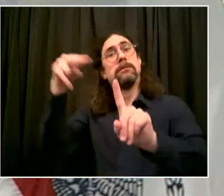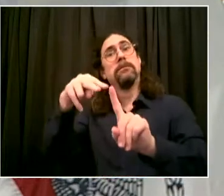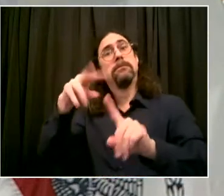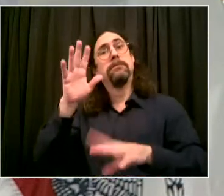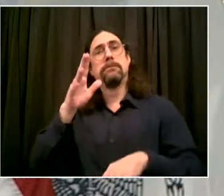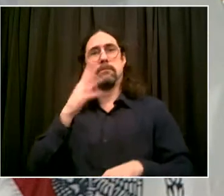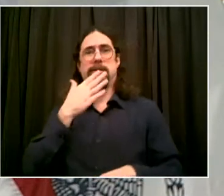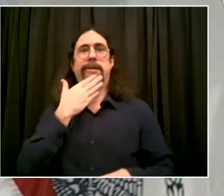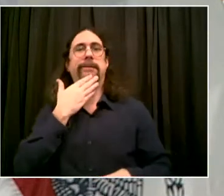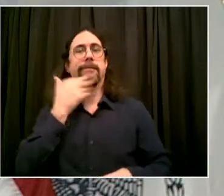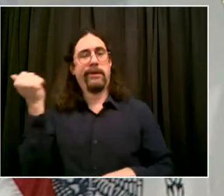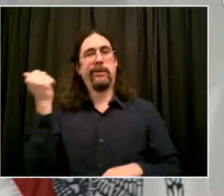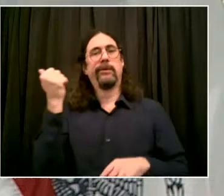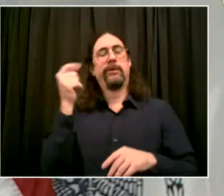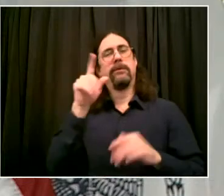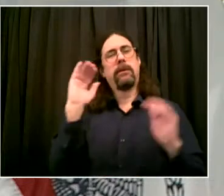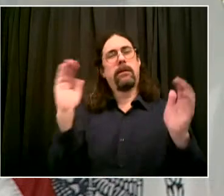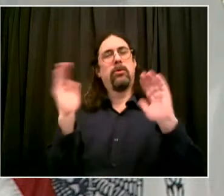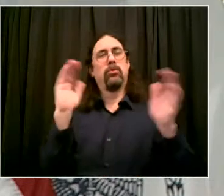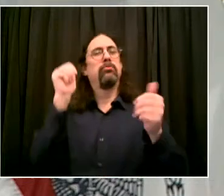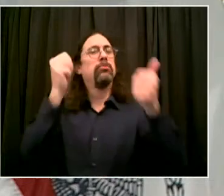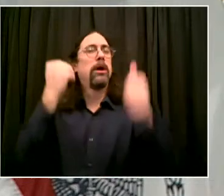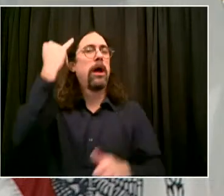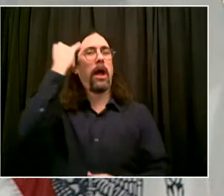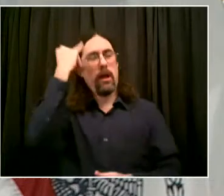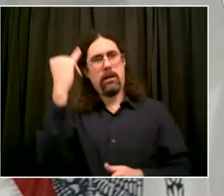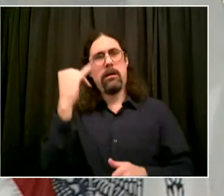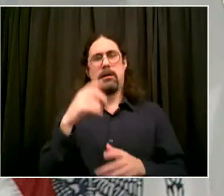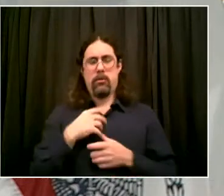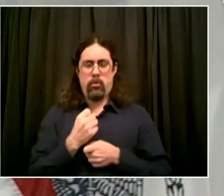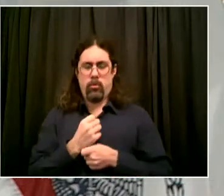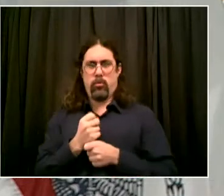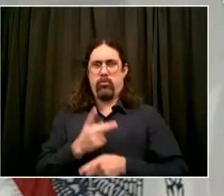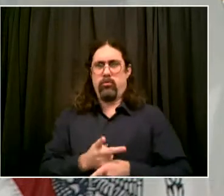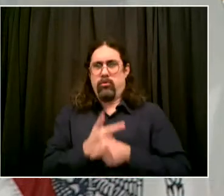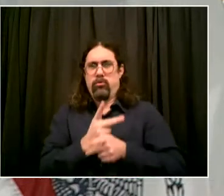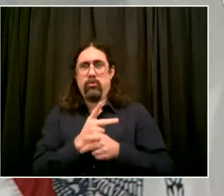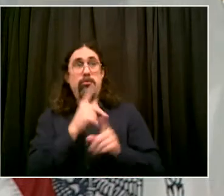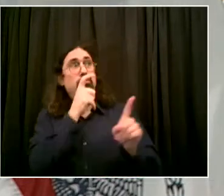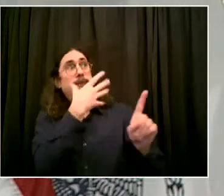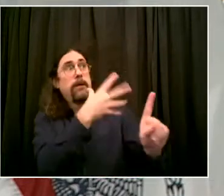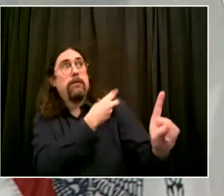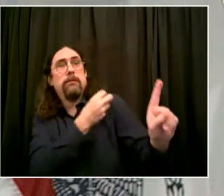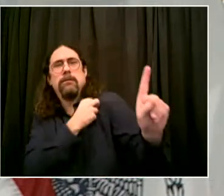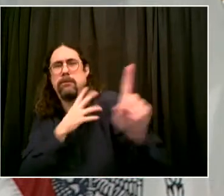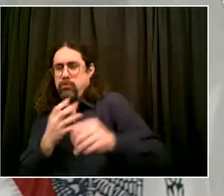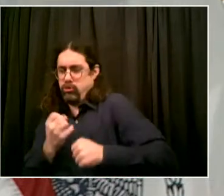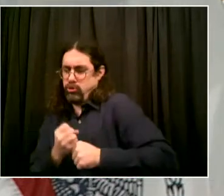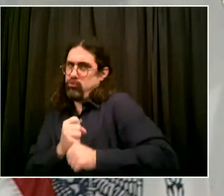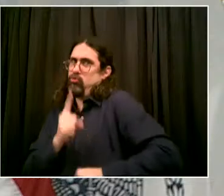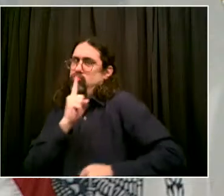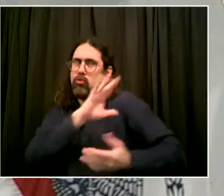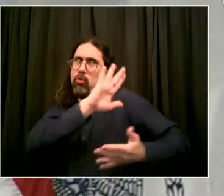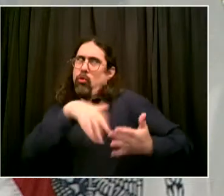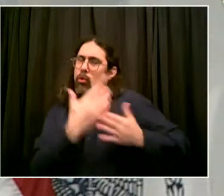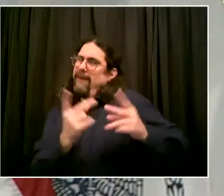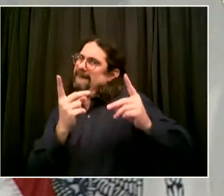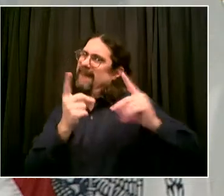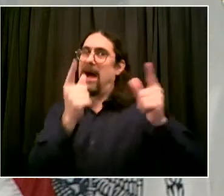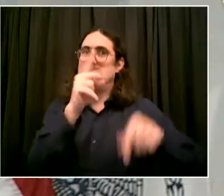BETTER TO GET A FIRSRSDT OSE IN AS MANY'S PEOPLE'S ARMMIS POSSIBLE TO GIVE THEM A 50% PROTECTION. THAT'S WHAT I'M